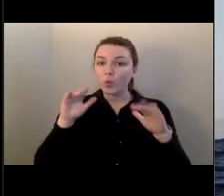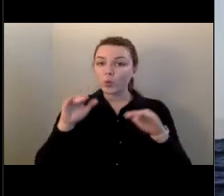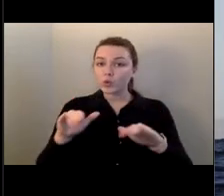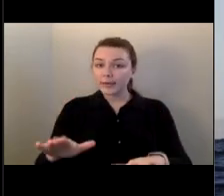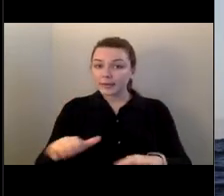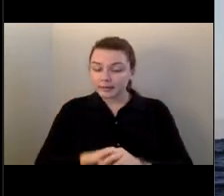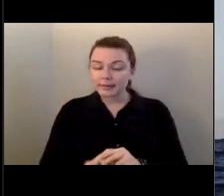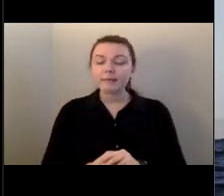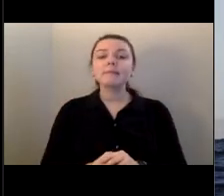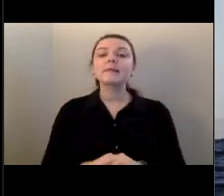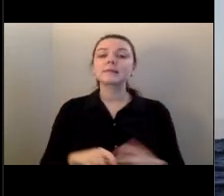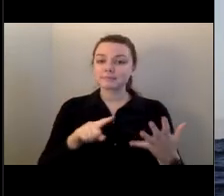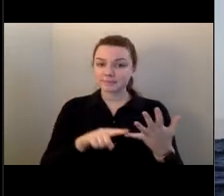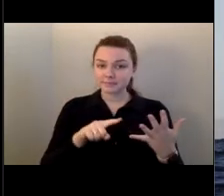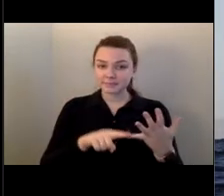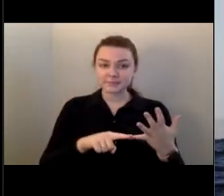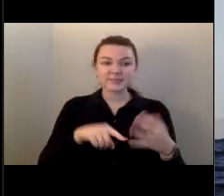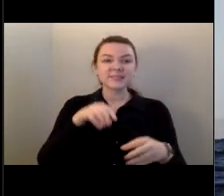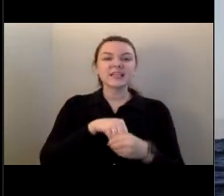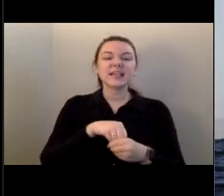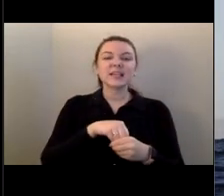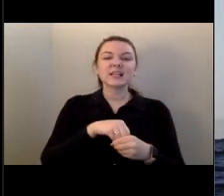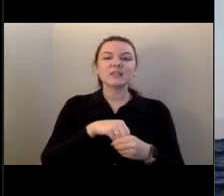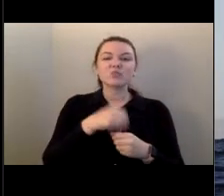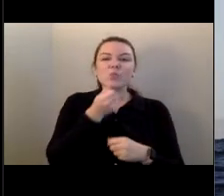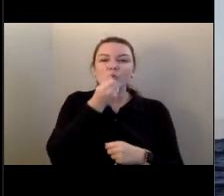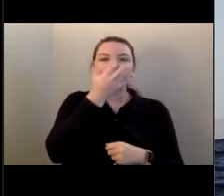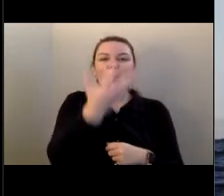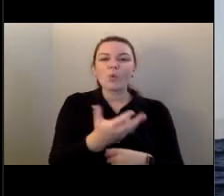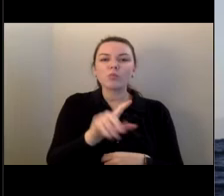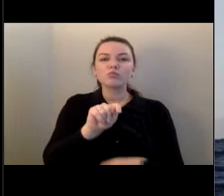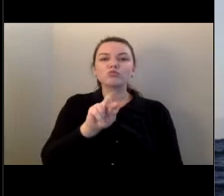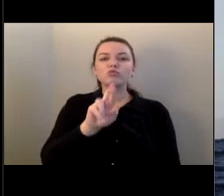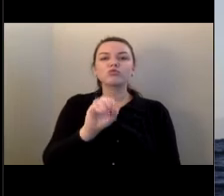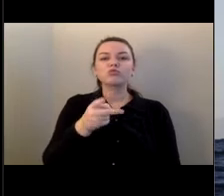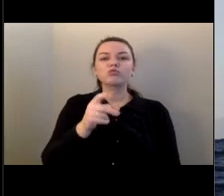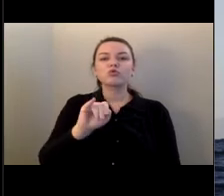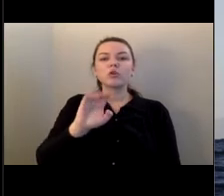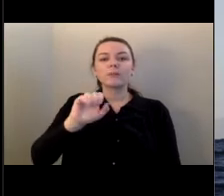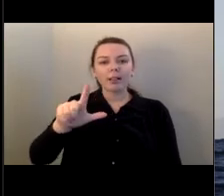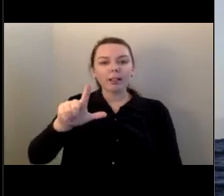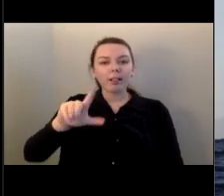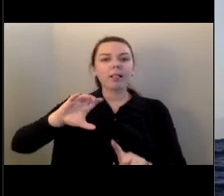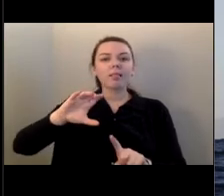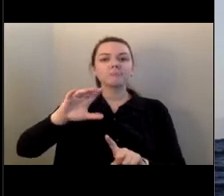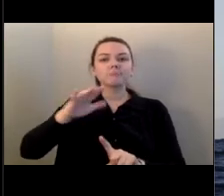And Sean says, "In tropical warm aquatic climates." Nice. Pololei.